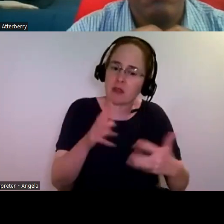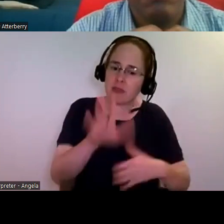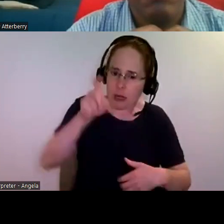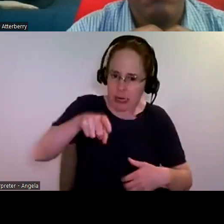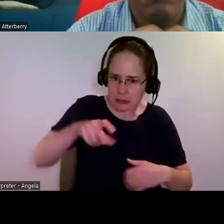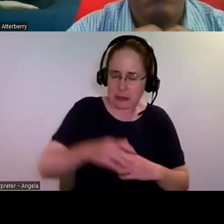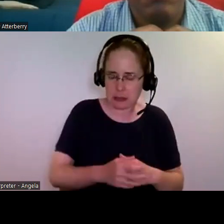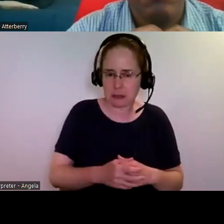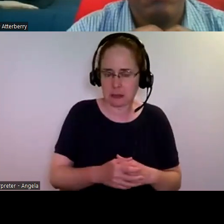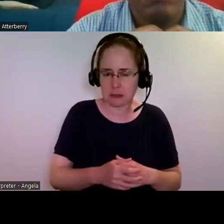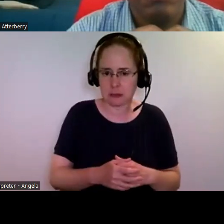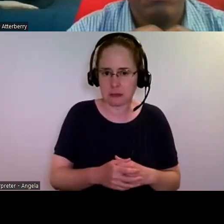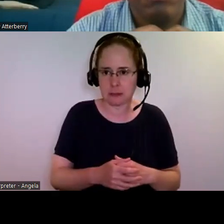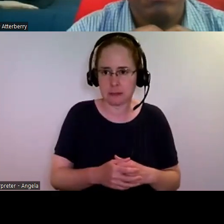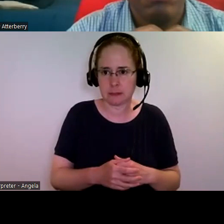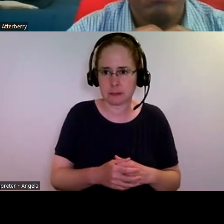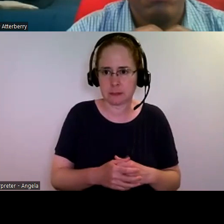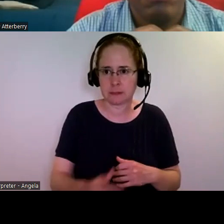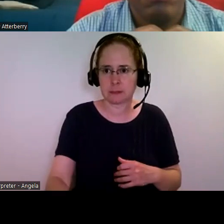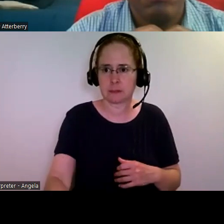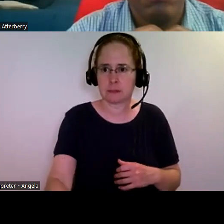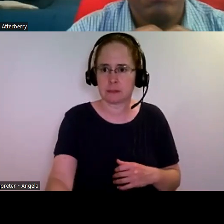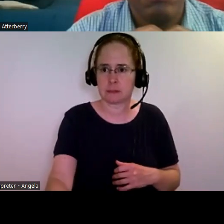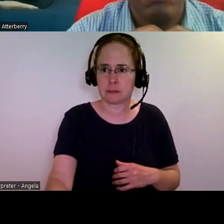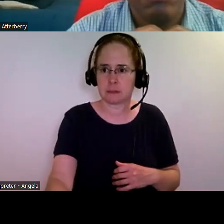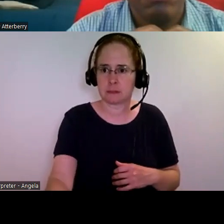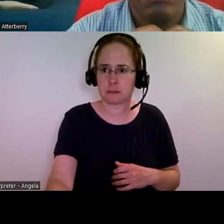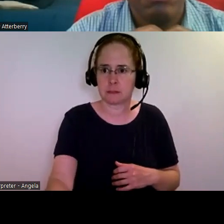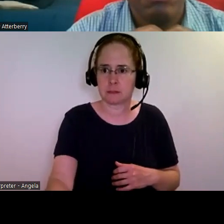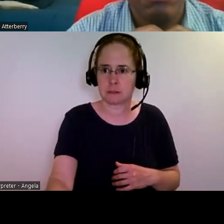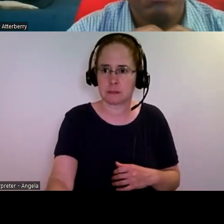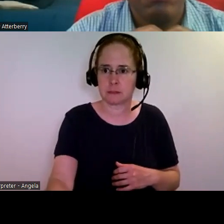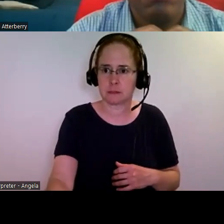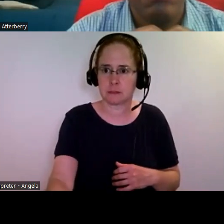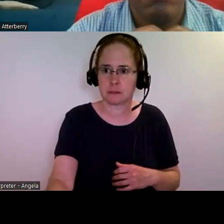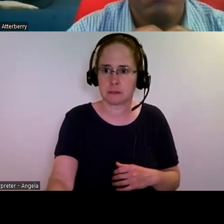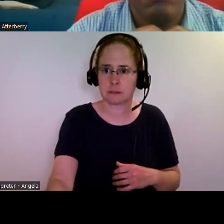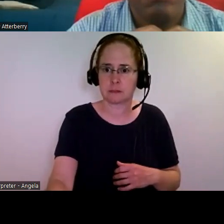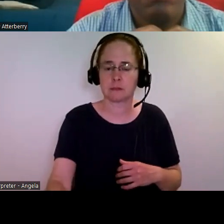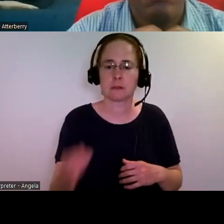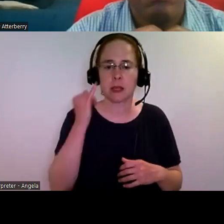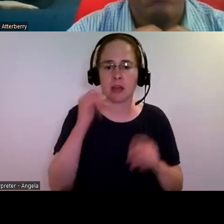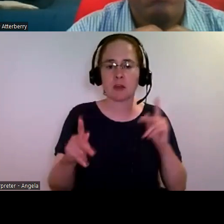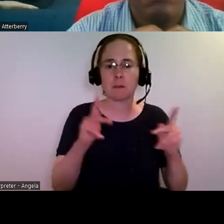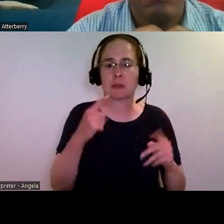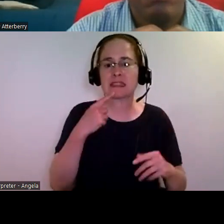I think that even individuals who do say that they themselves have grown out of it, I don't think